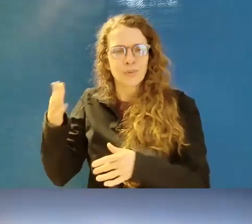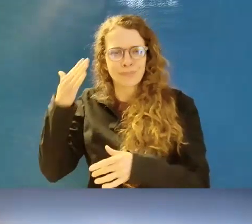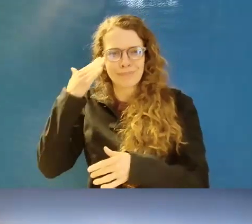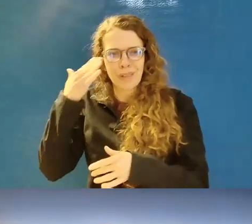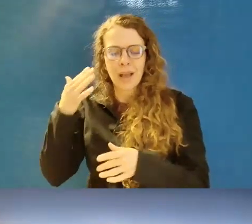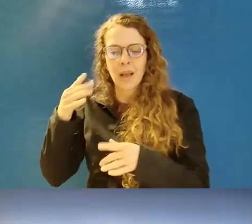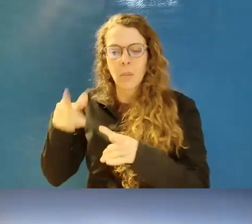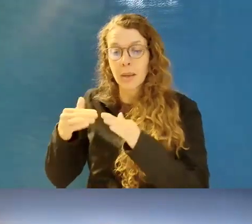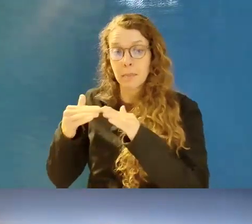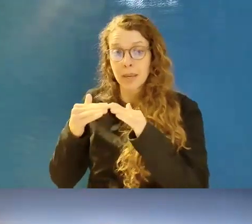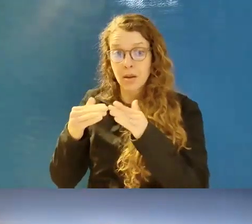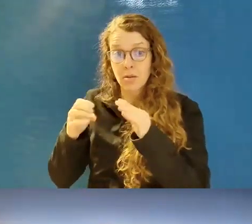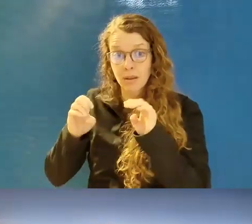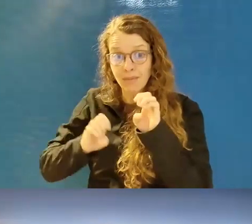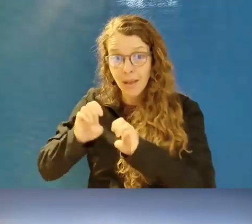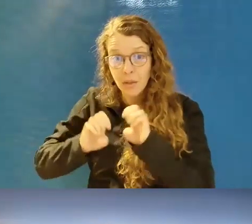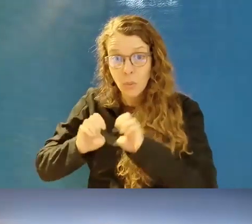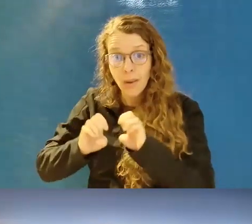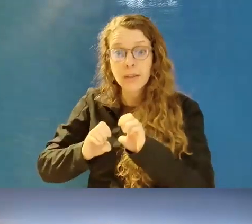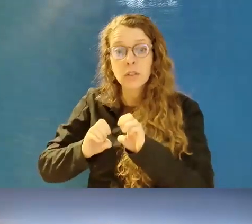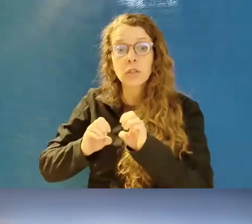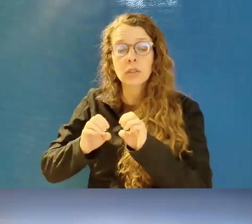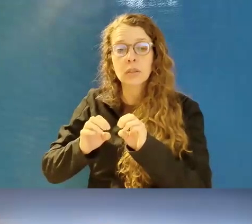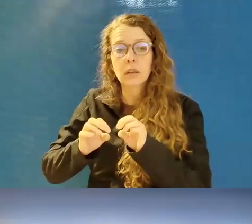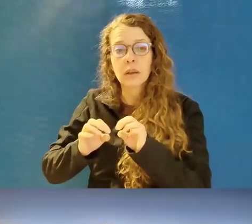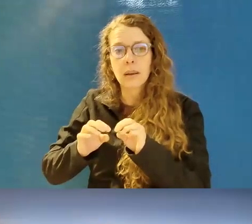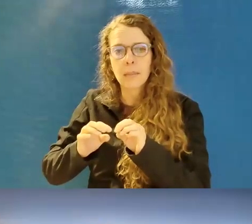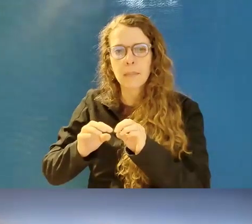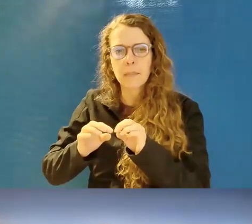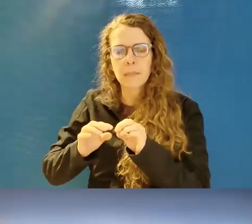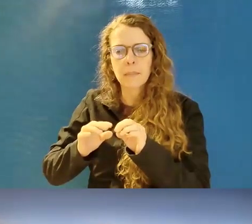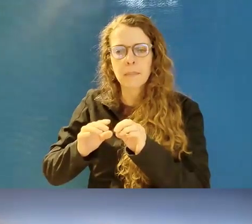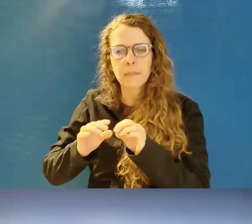you know, peer evaluations, when you're evaluating someone's online